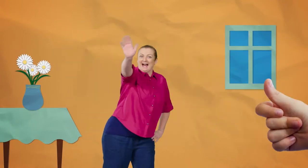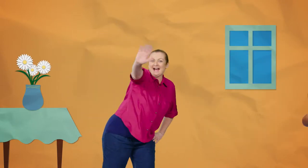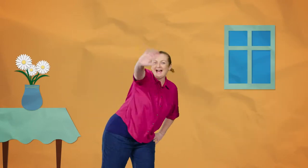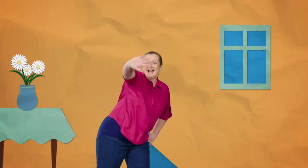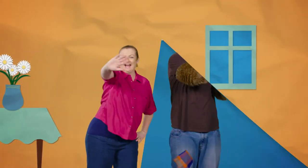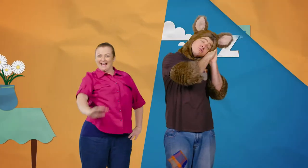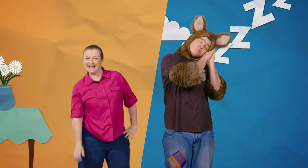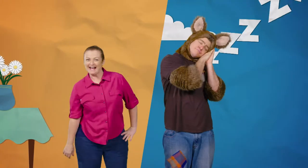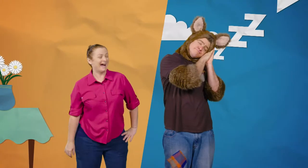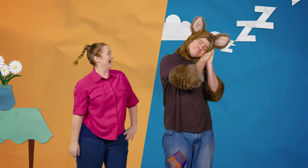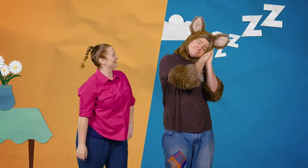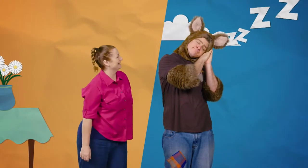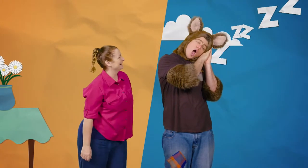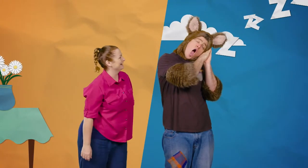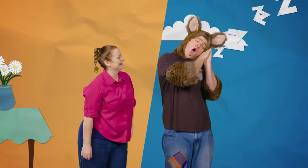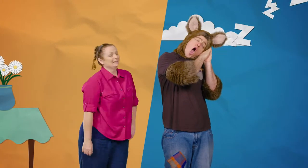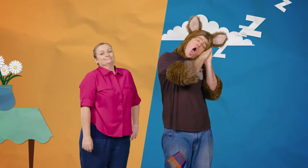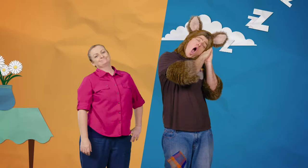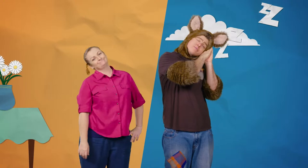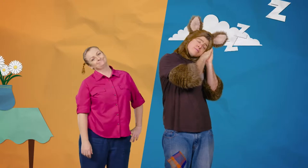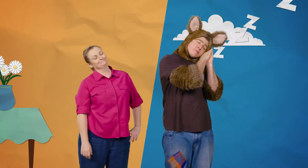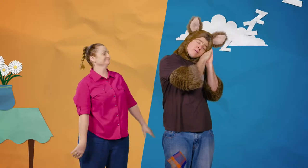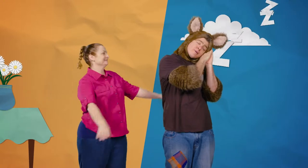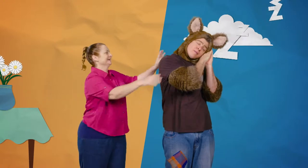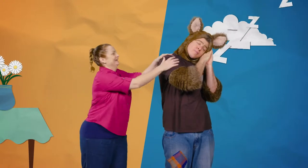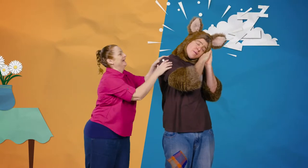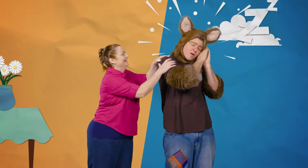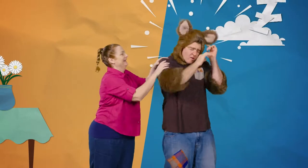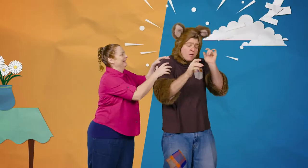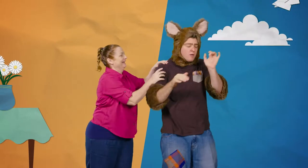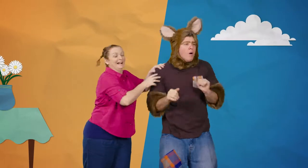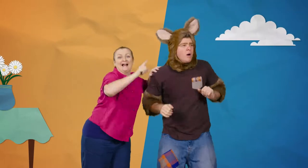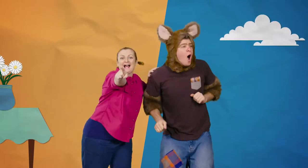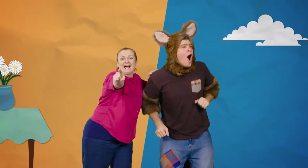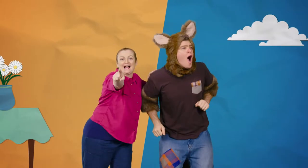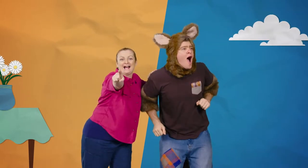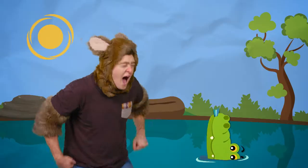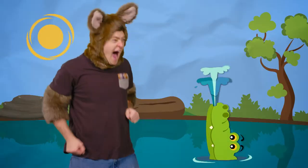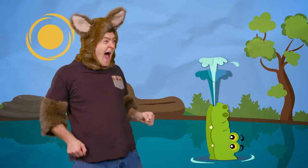Hello! Hmmm. Huh? Look!